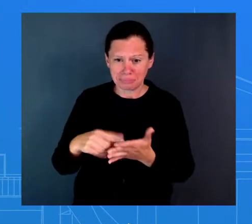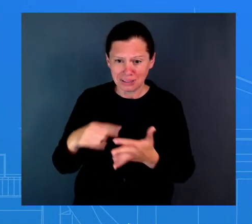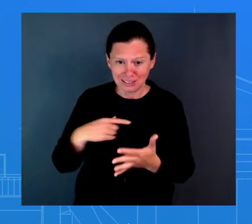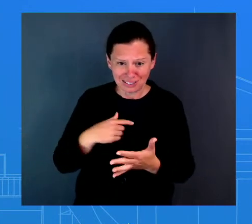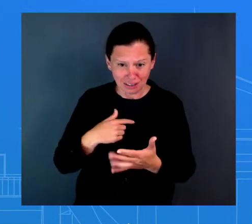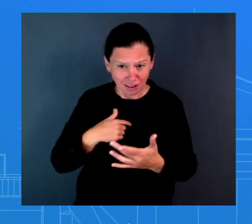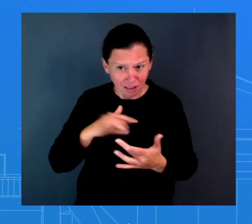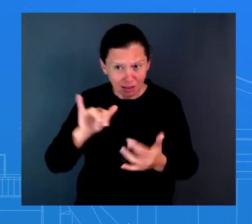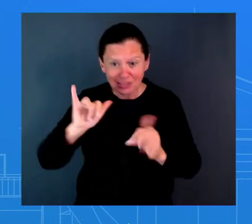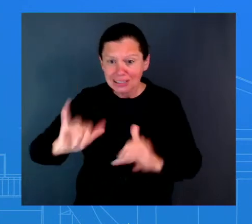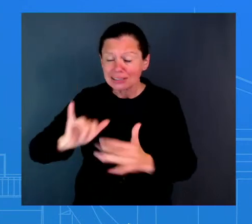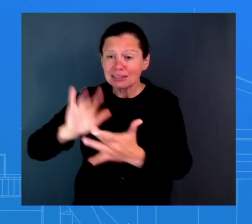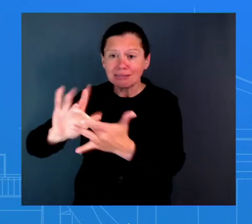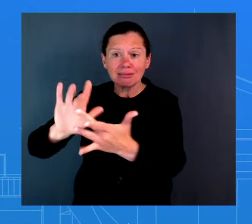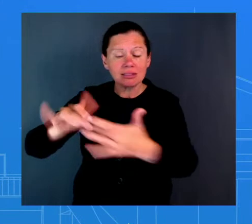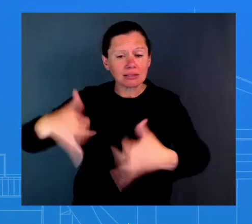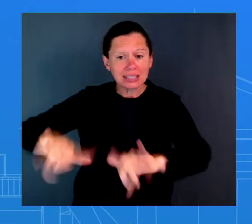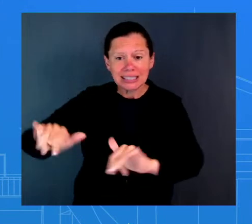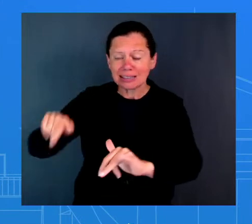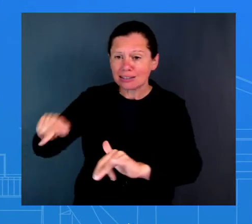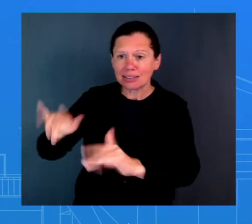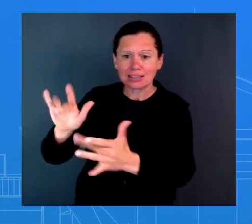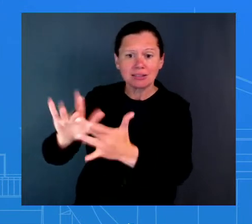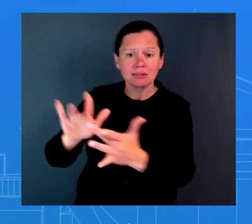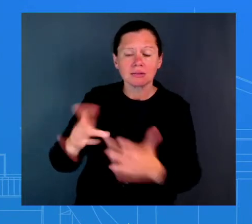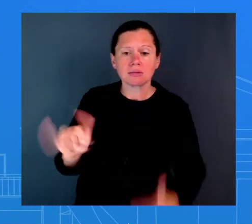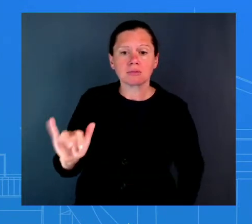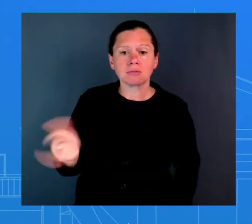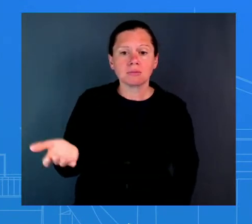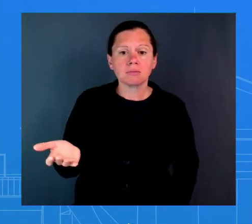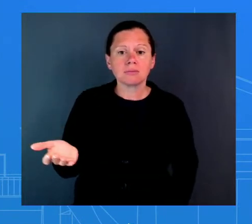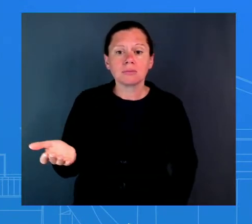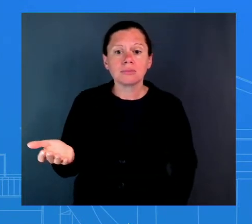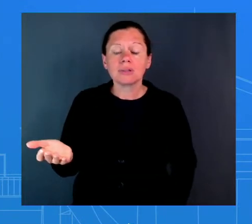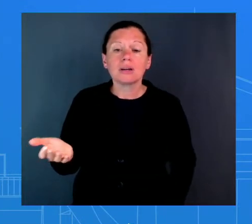But again, the parties are negotiating at the table. That is a positive thing. That is important.